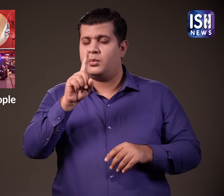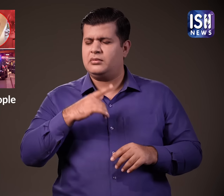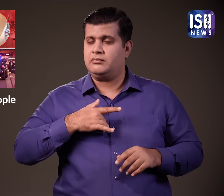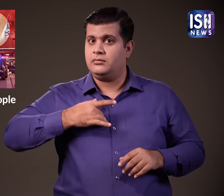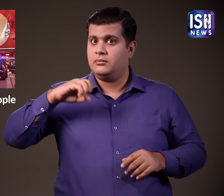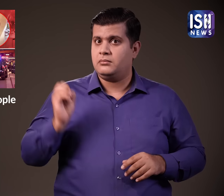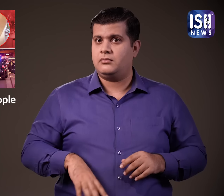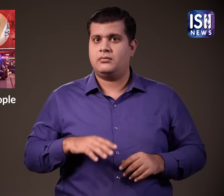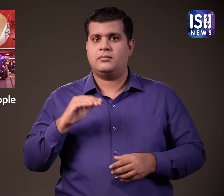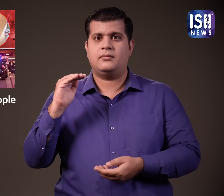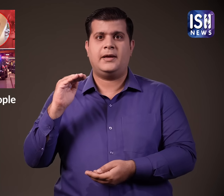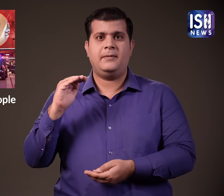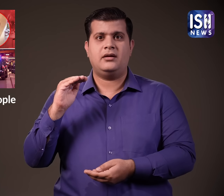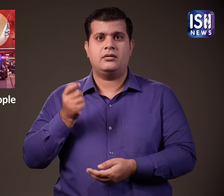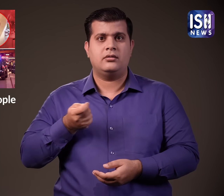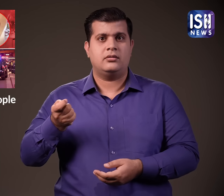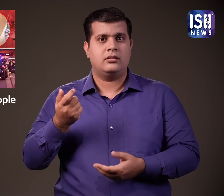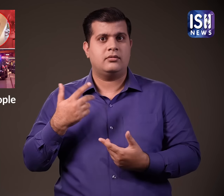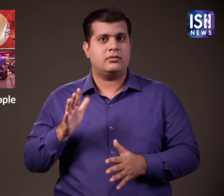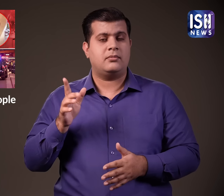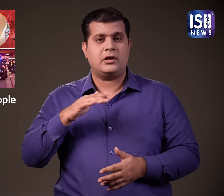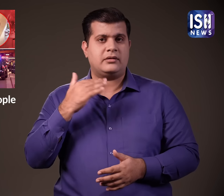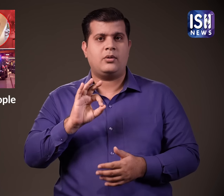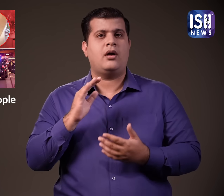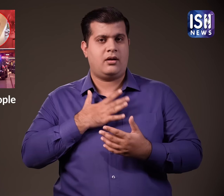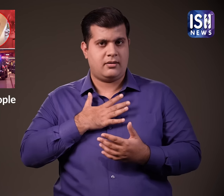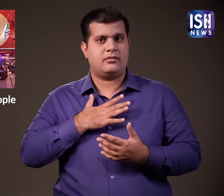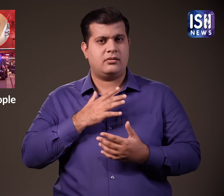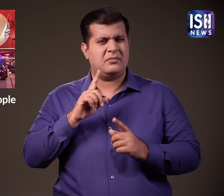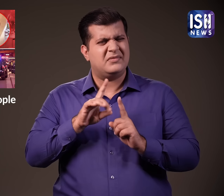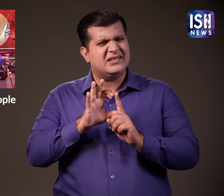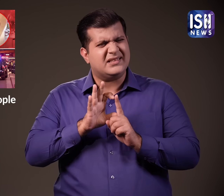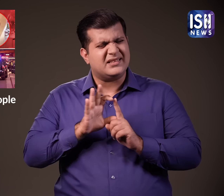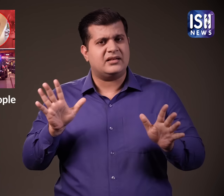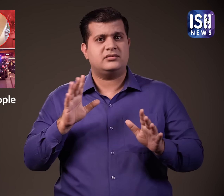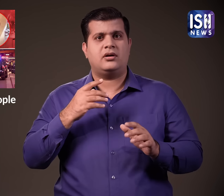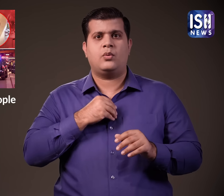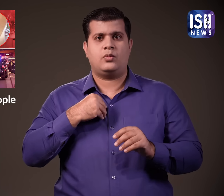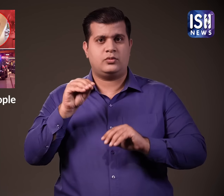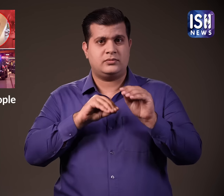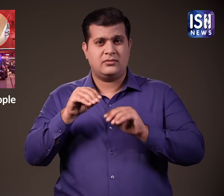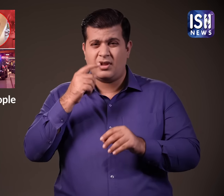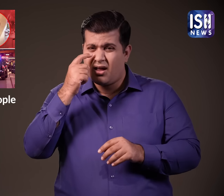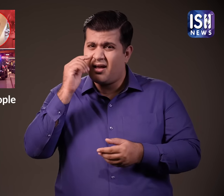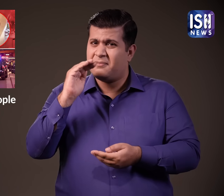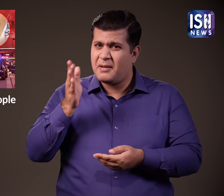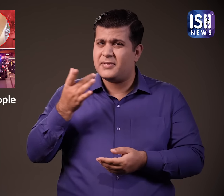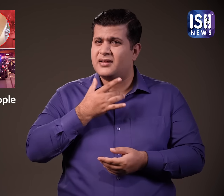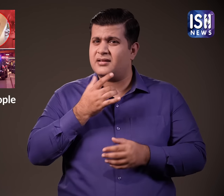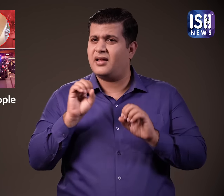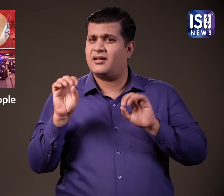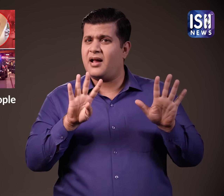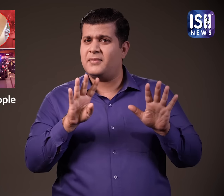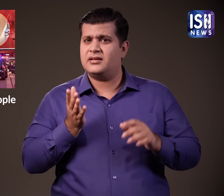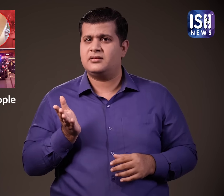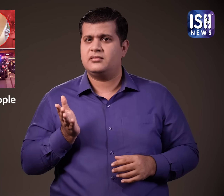The worst case involves a 9-month-old baby who had to undergo a critical surgery and fortunately survived.